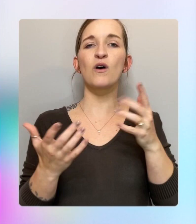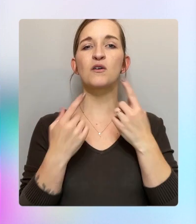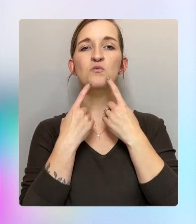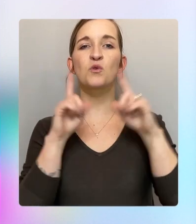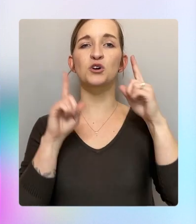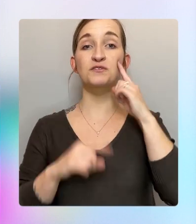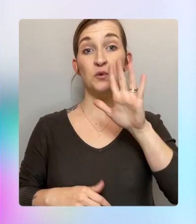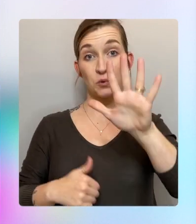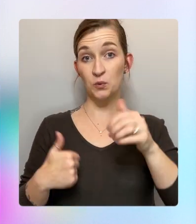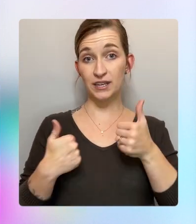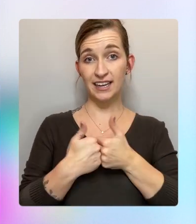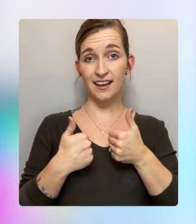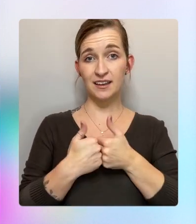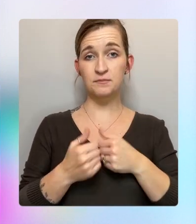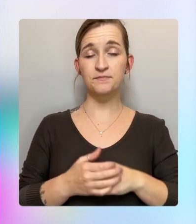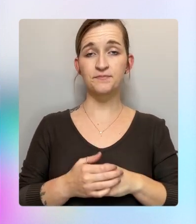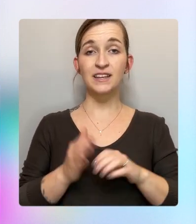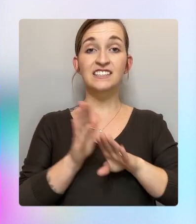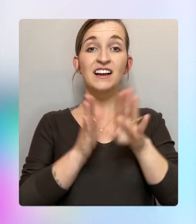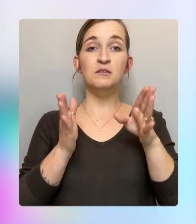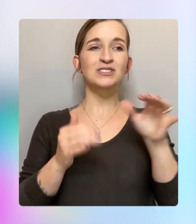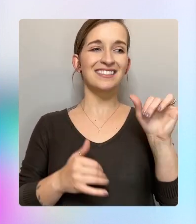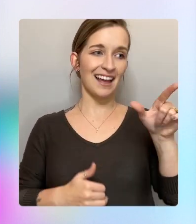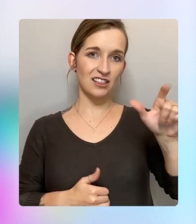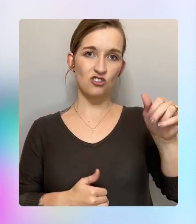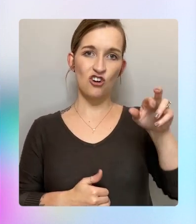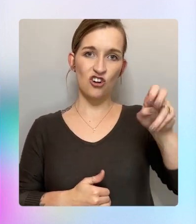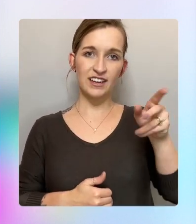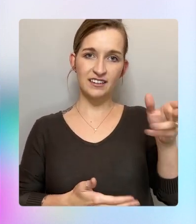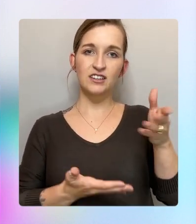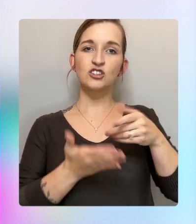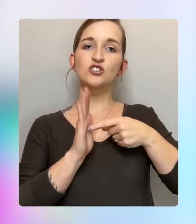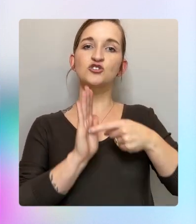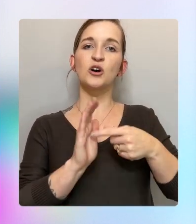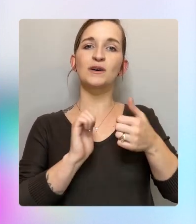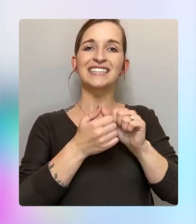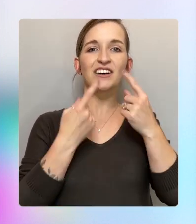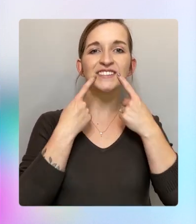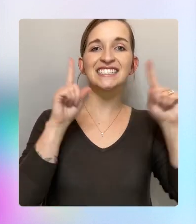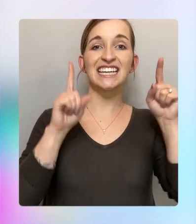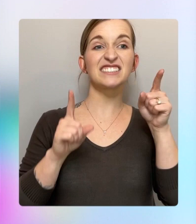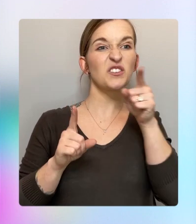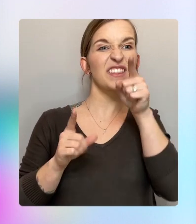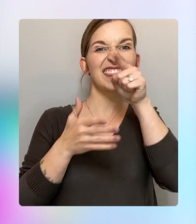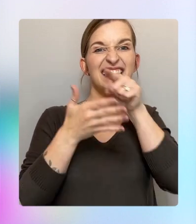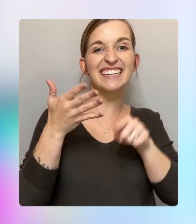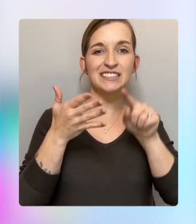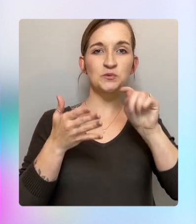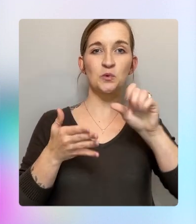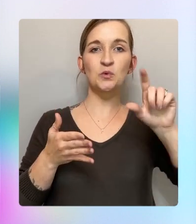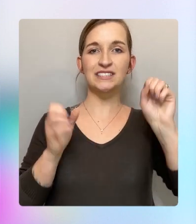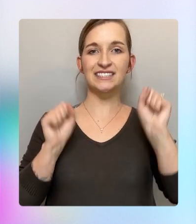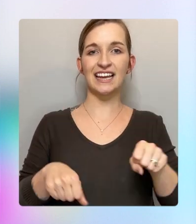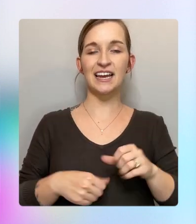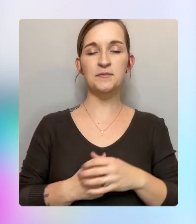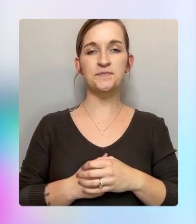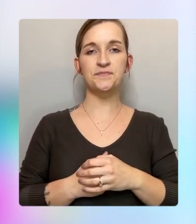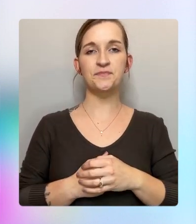show us how successful these tools can be. I look forward to discovering your app on the Meta Quest Store.